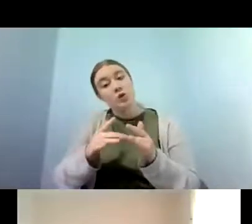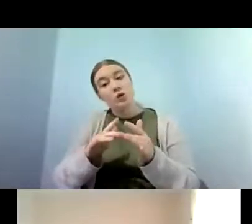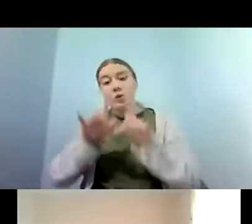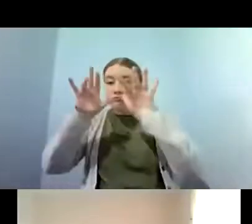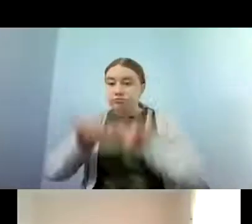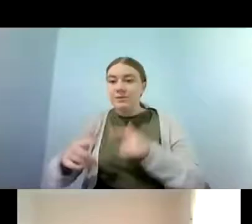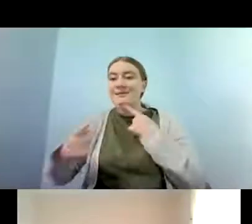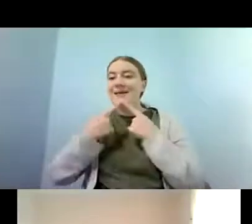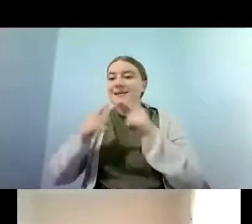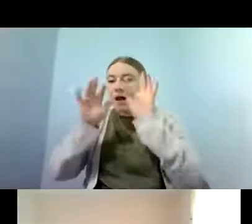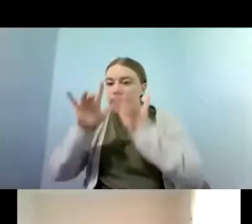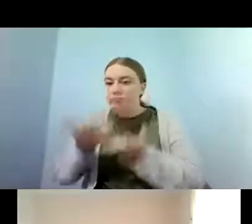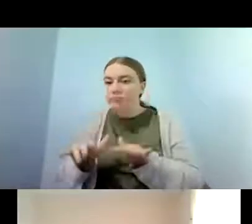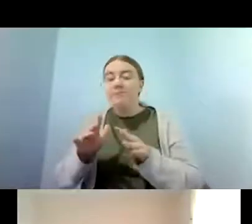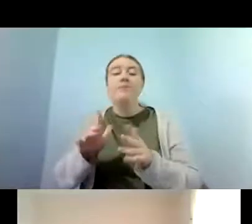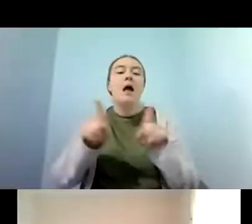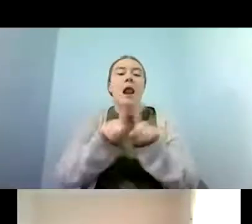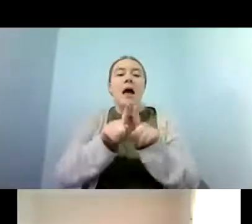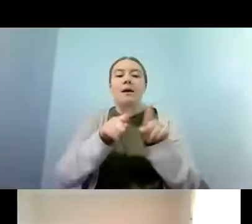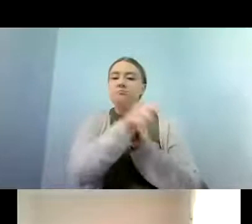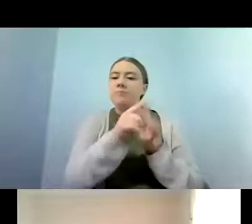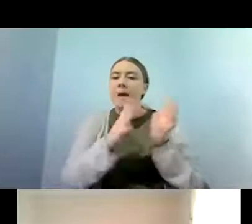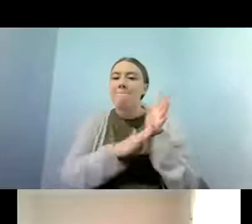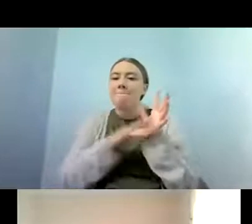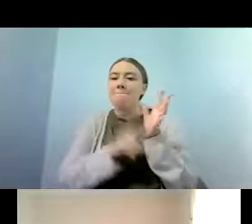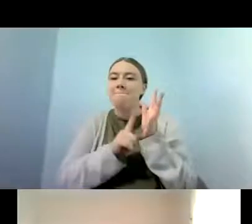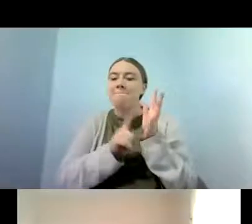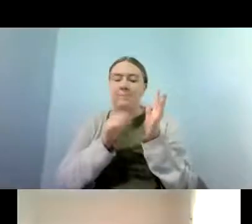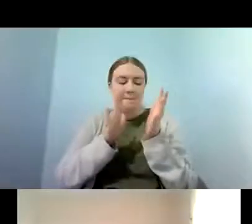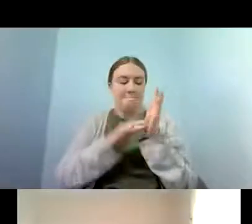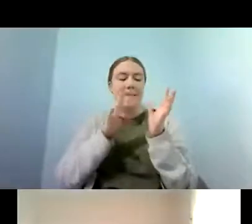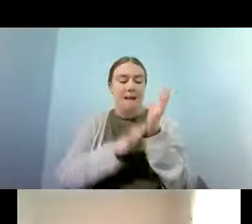so for example the mammal society on their website they have a species recording form